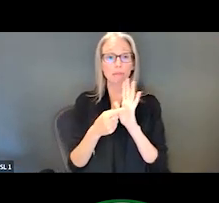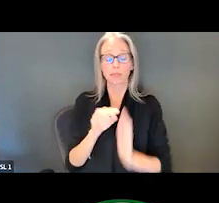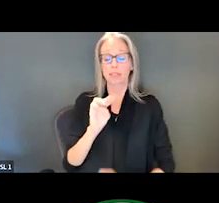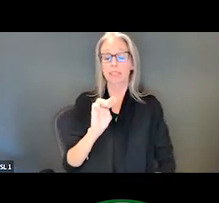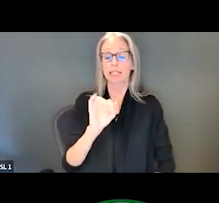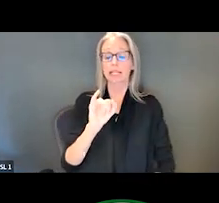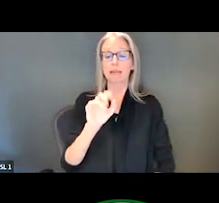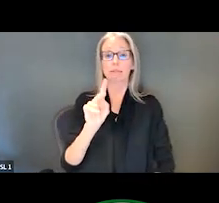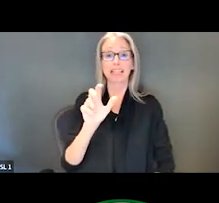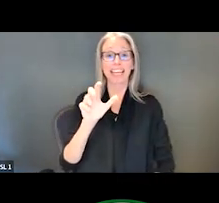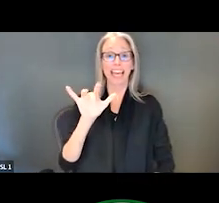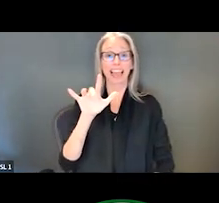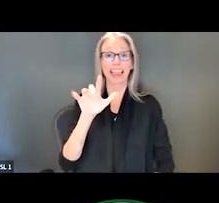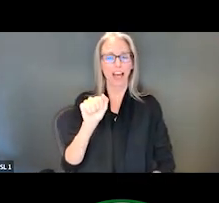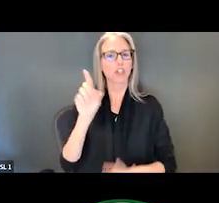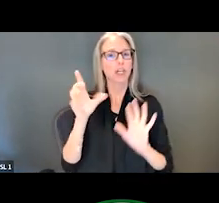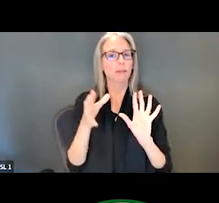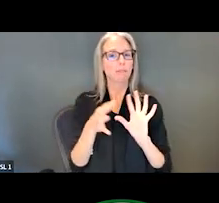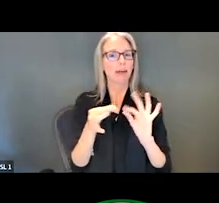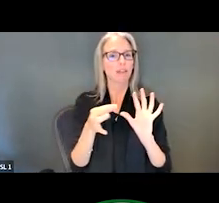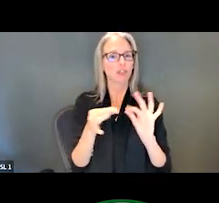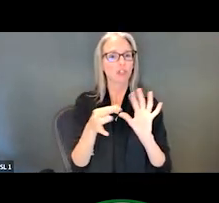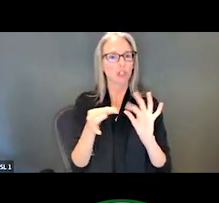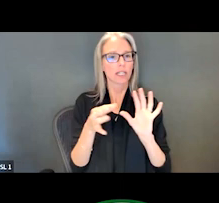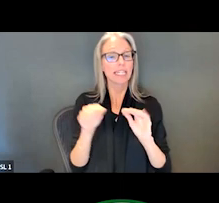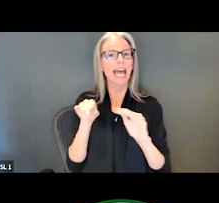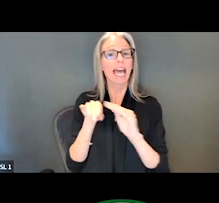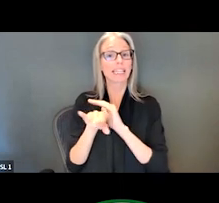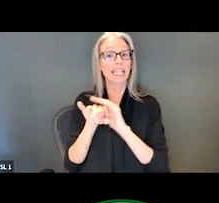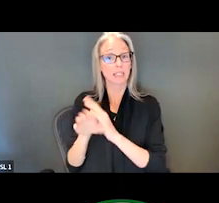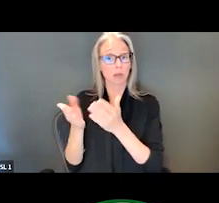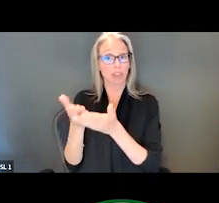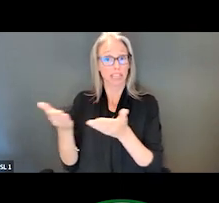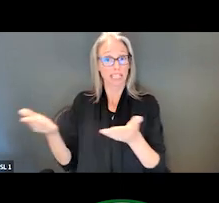So how much you can trust the information a park is providing for you. Are also how